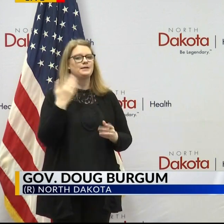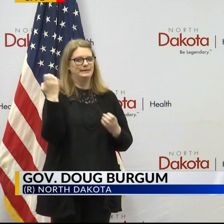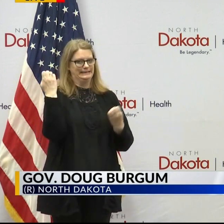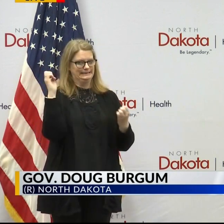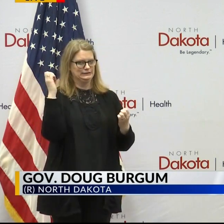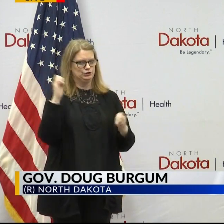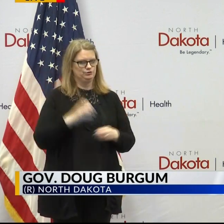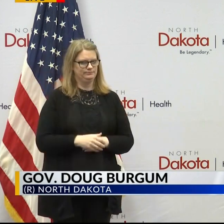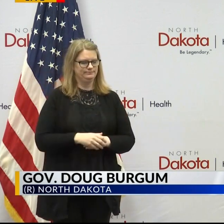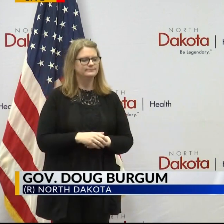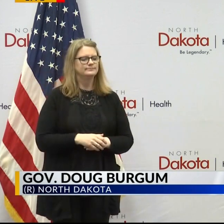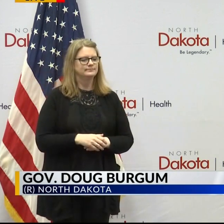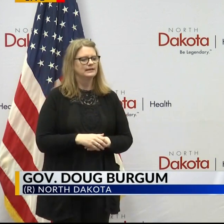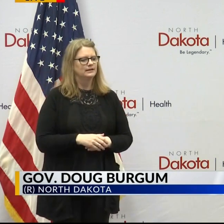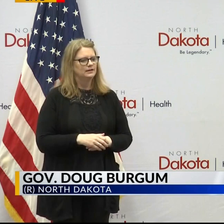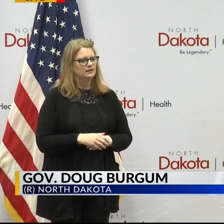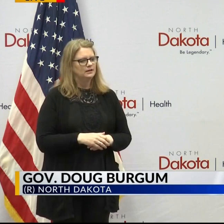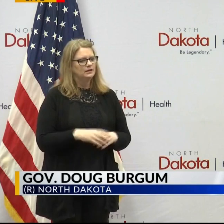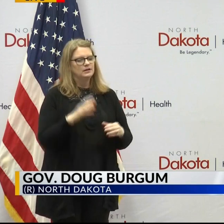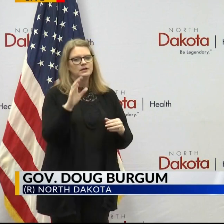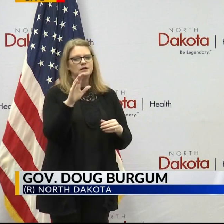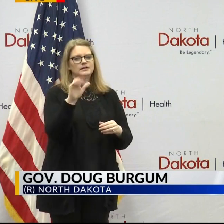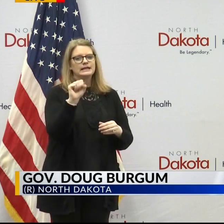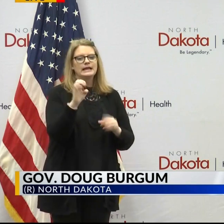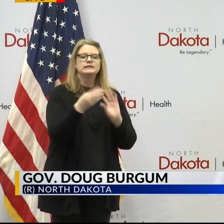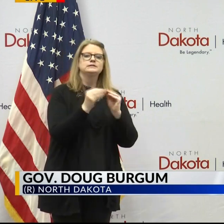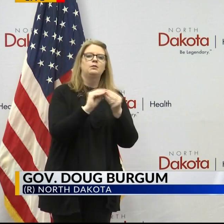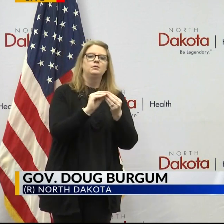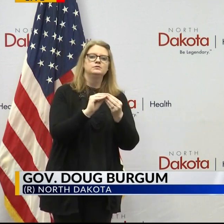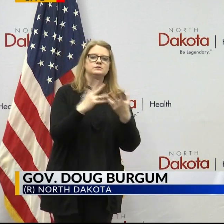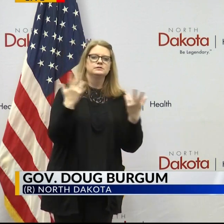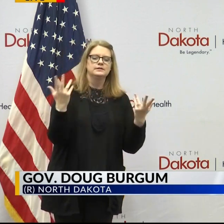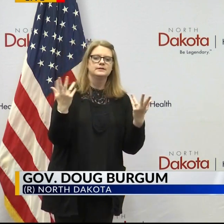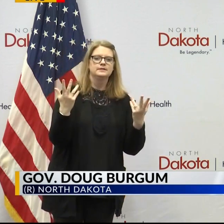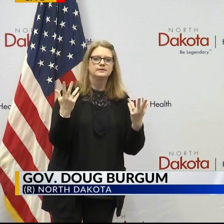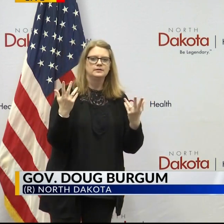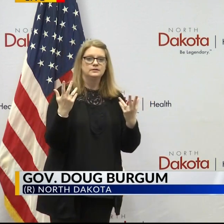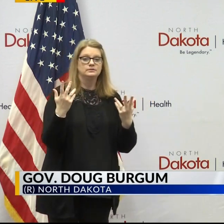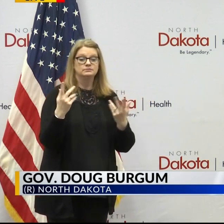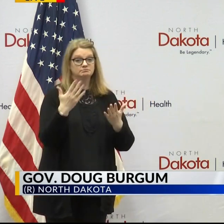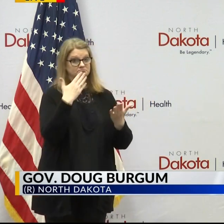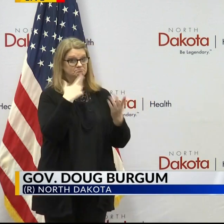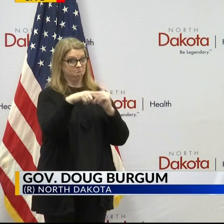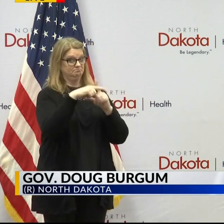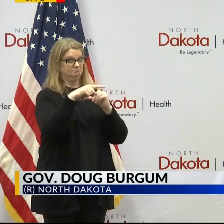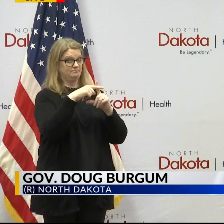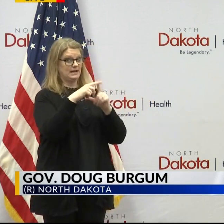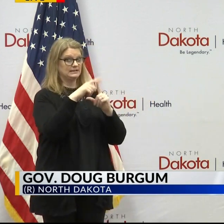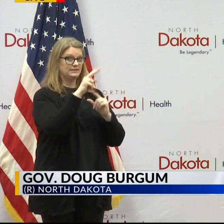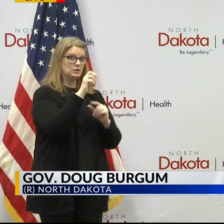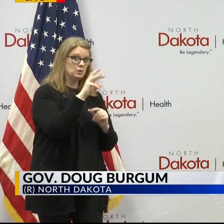COMING HERE, AND WE WISH YOU AND ALL OF THE PEOPLE IN OUR STATE A HAPPY EASTER.